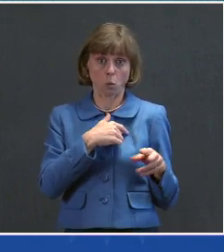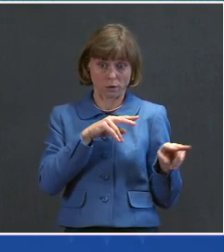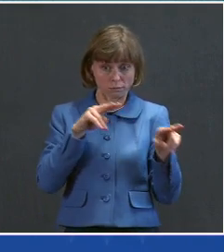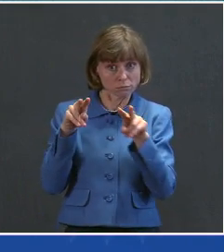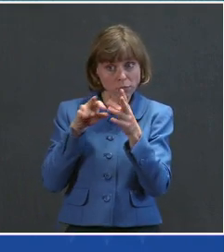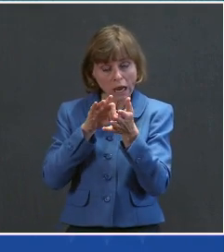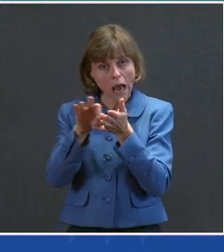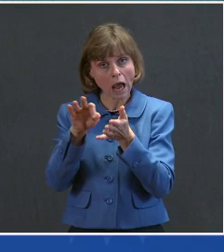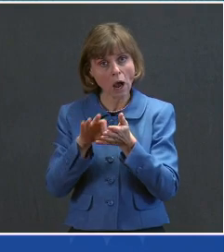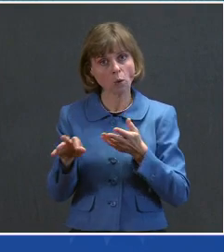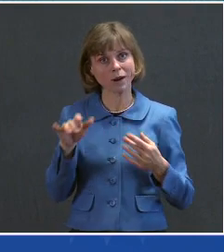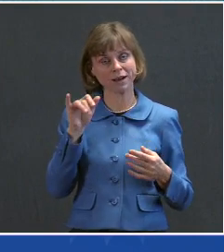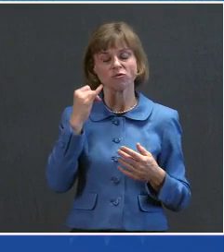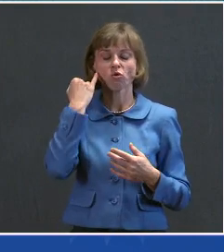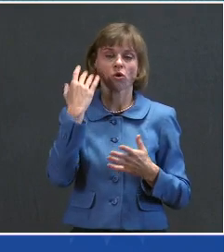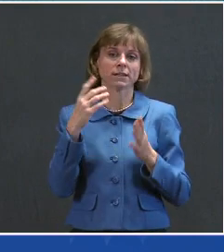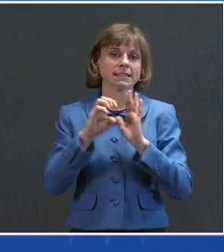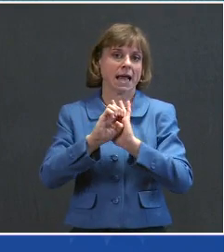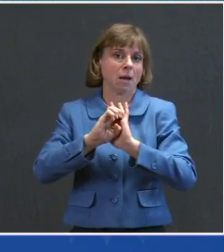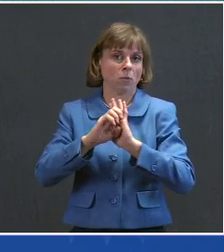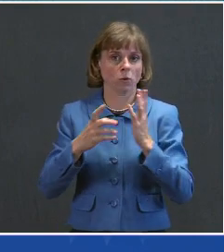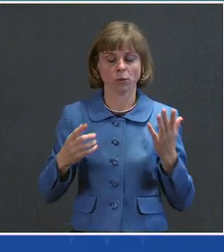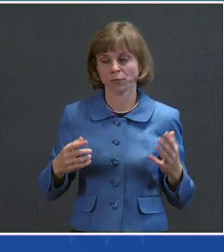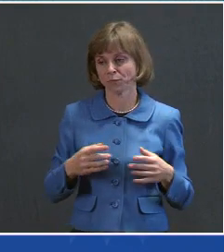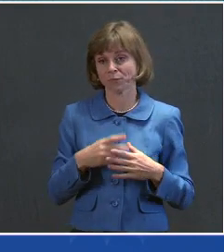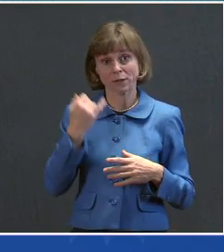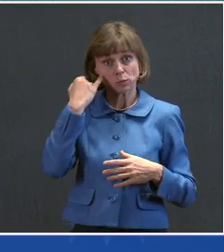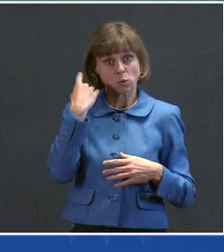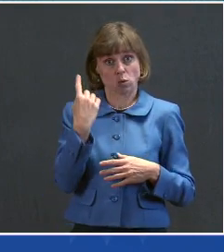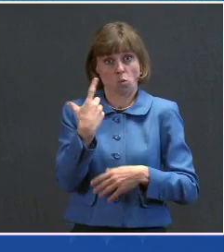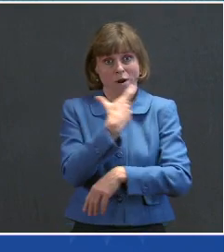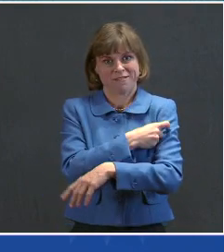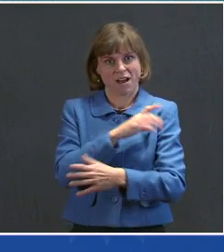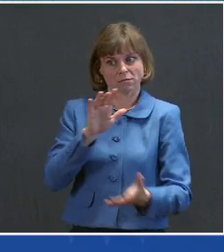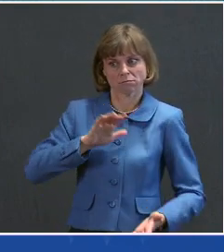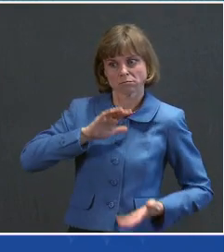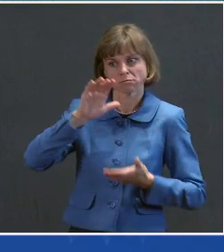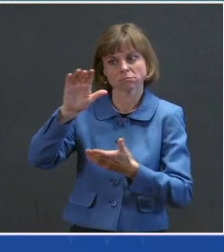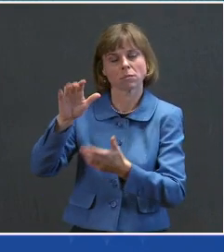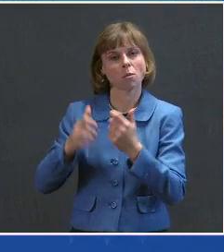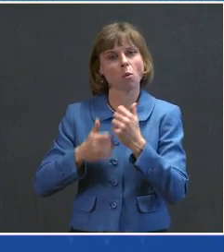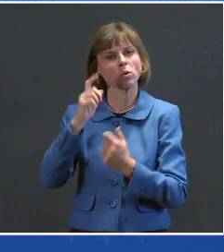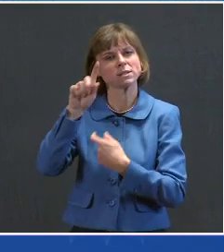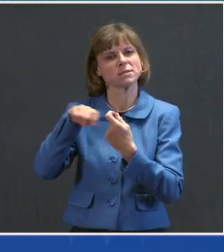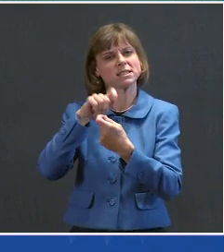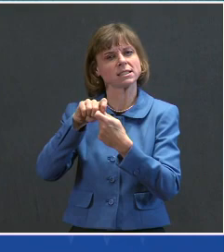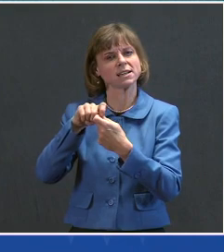if there were one of the vaccines that were distributed primarily into certain demographic communities or neighborhoods;